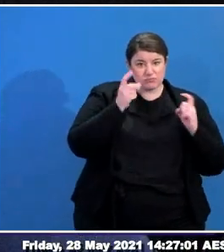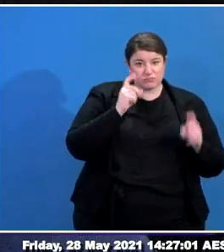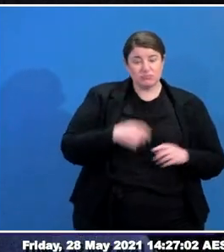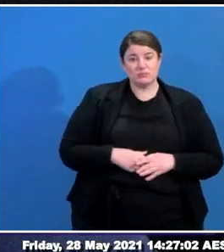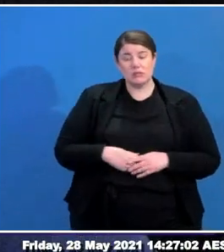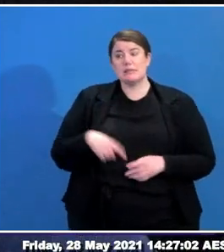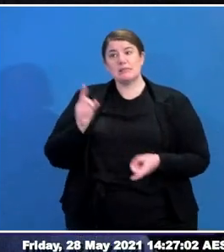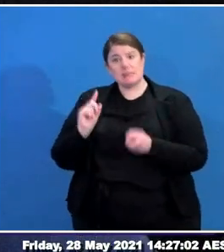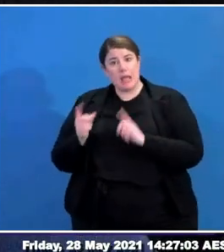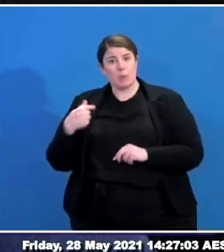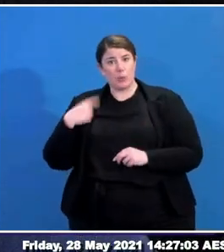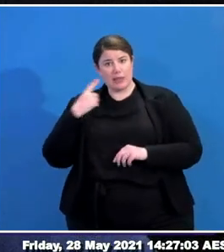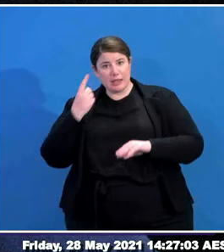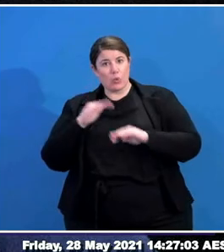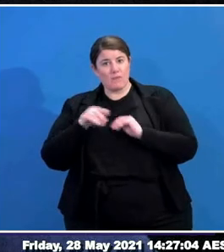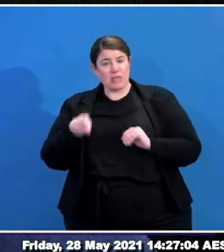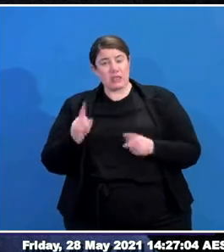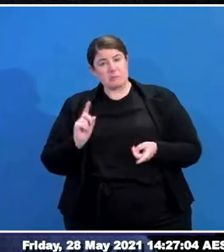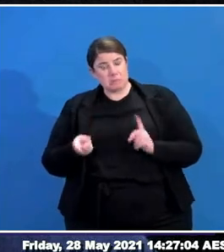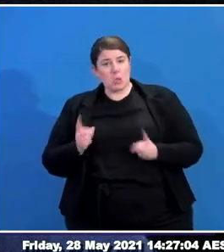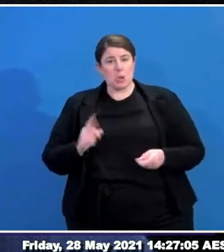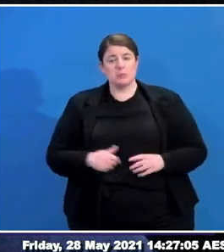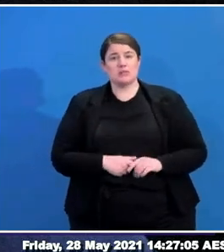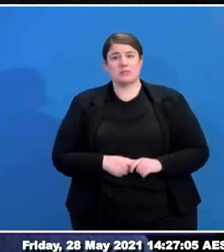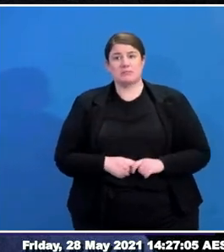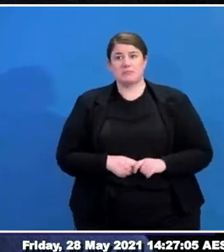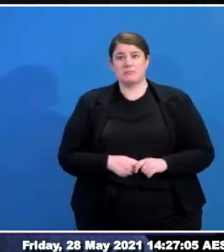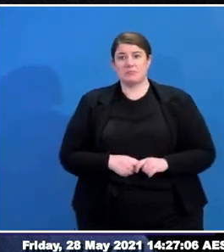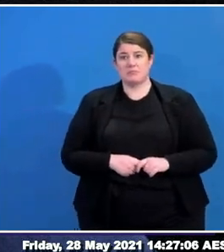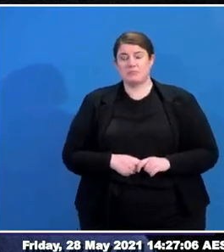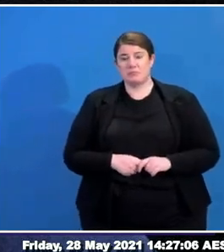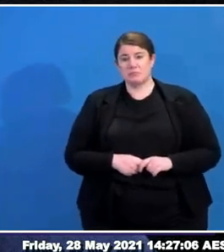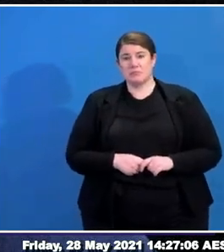I wouldn't say it is a common concern that I hear.